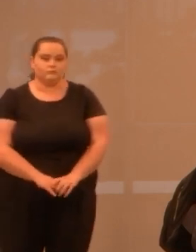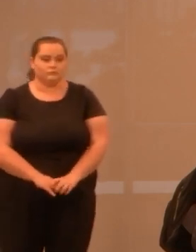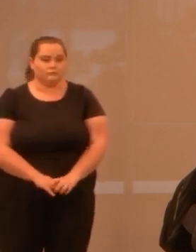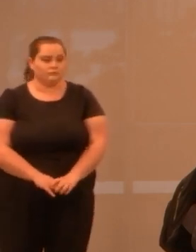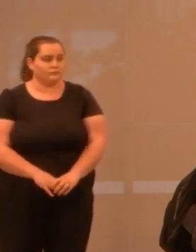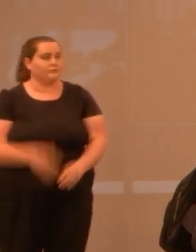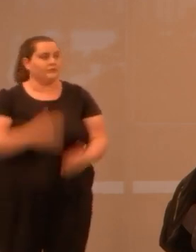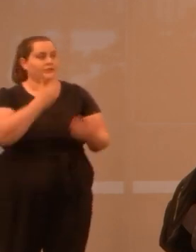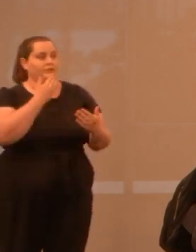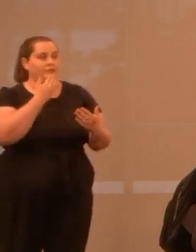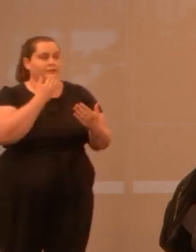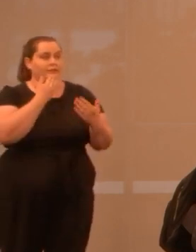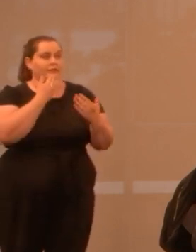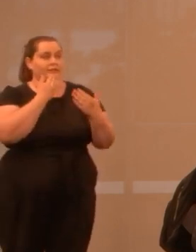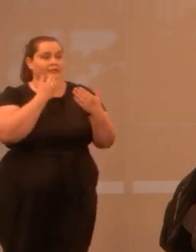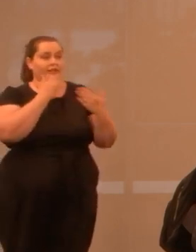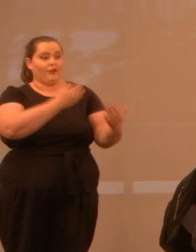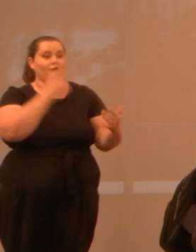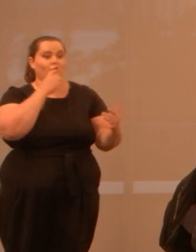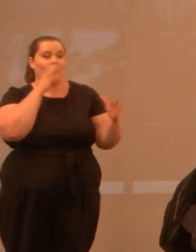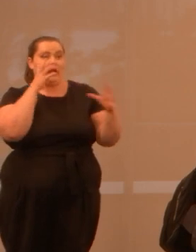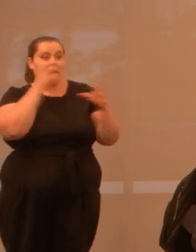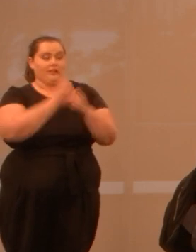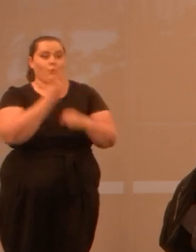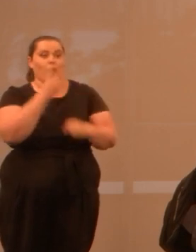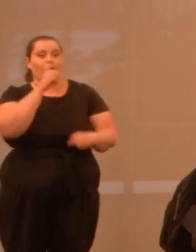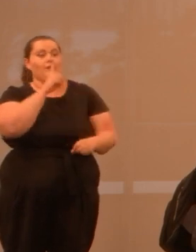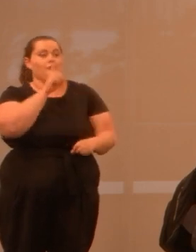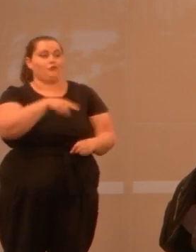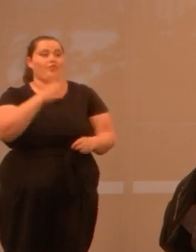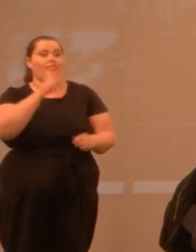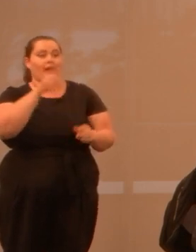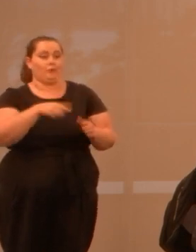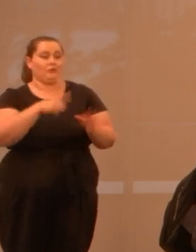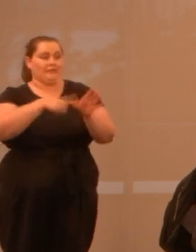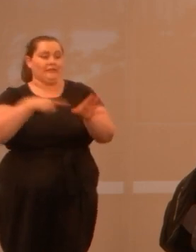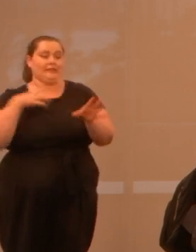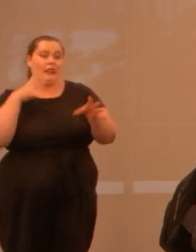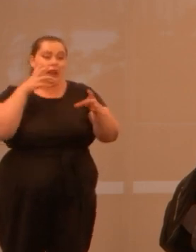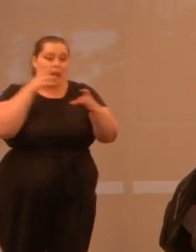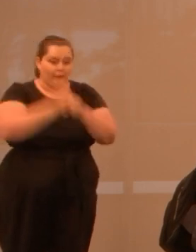Thanks Nick, for condensing 100,000 years into 5 minutes. If anyone has any